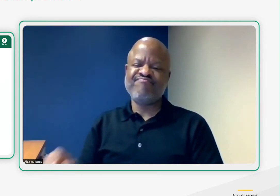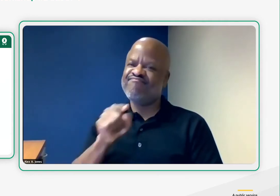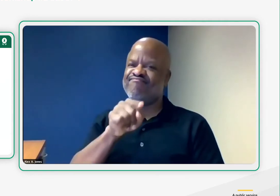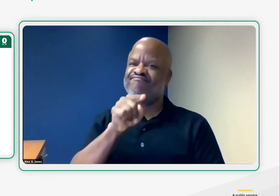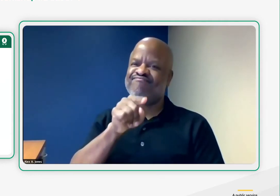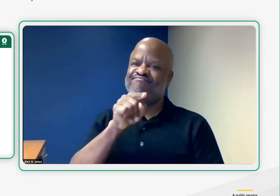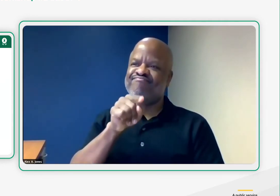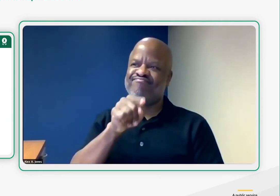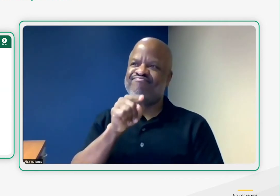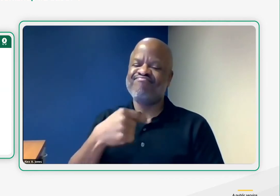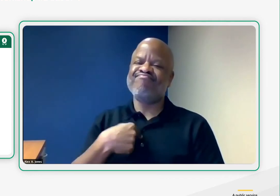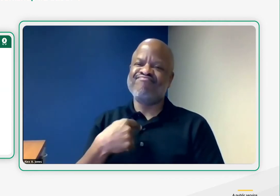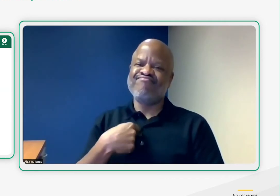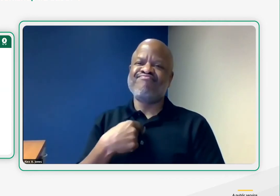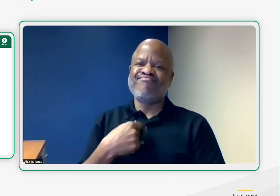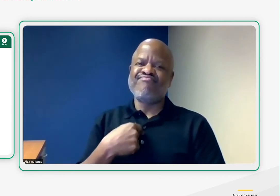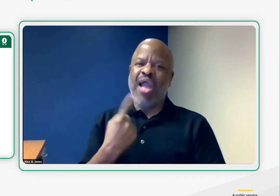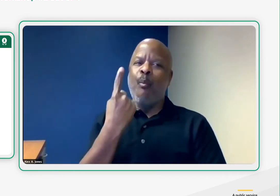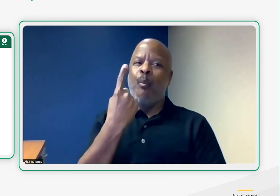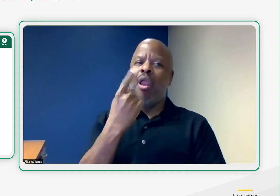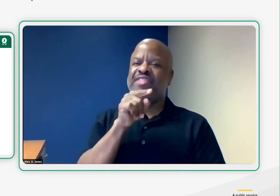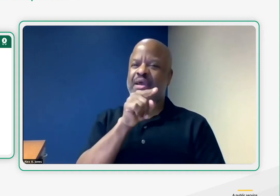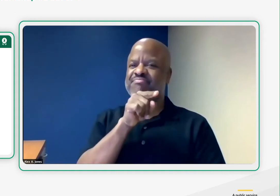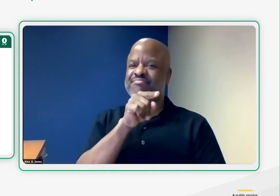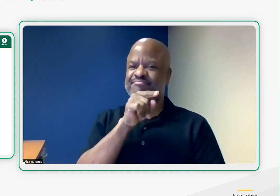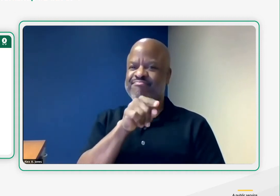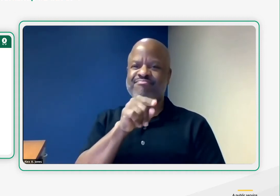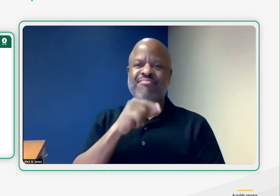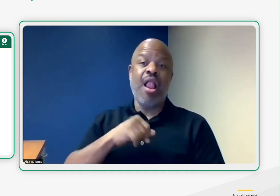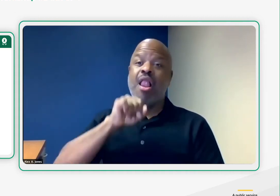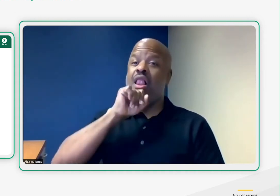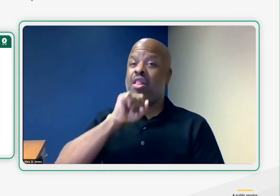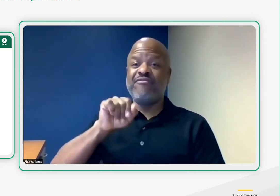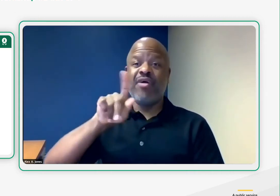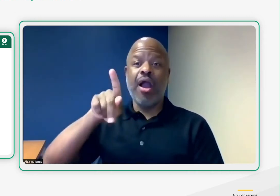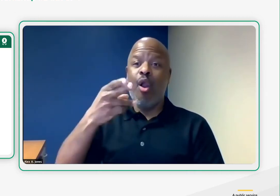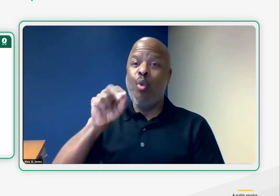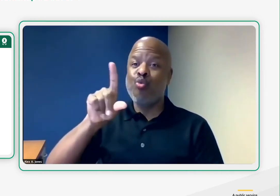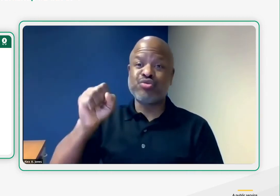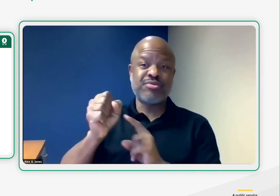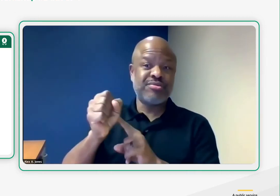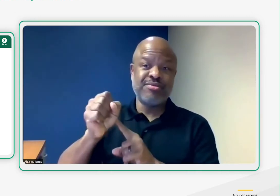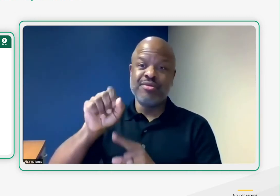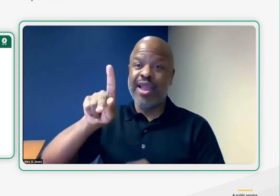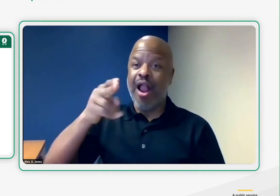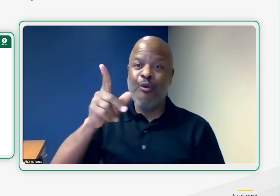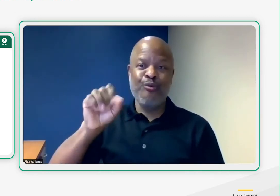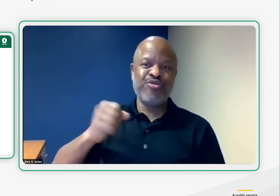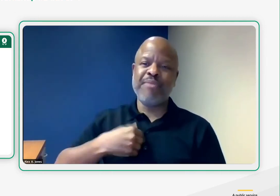I am actually guilty of being one of these people. I love polos.